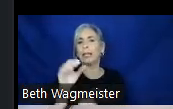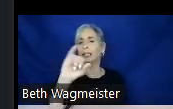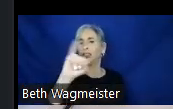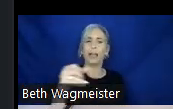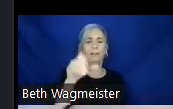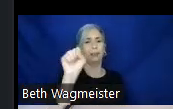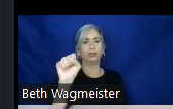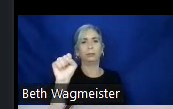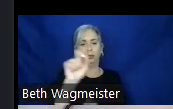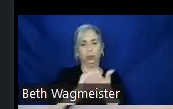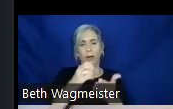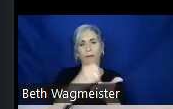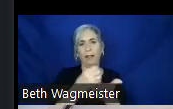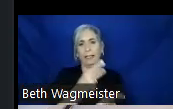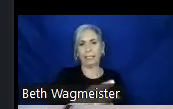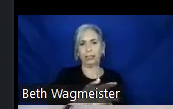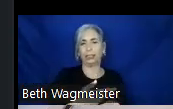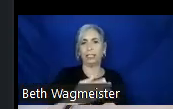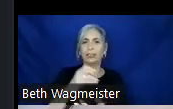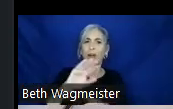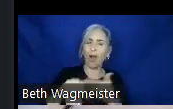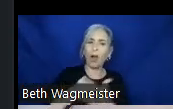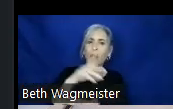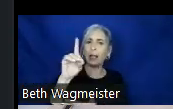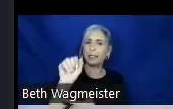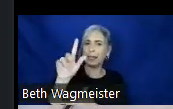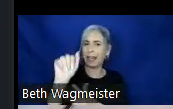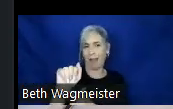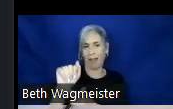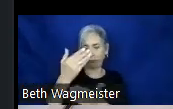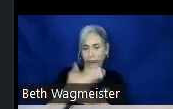validations. That is something I'm playing with. I will show you how in a second.